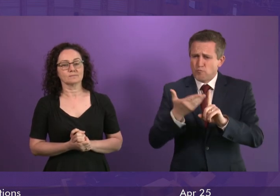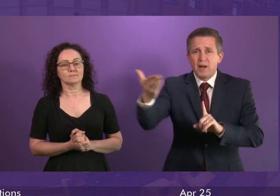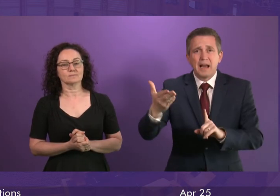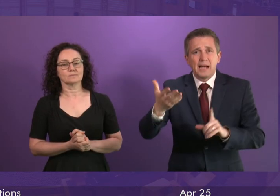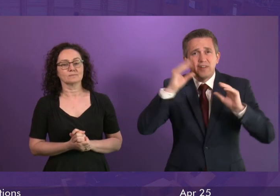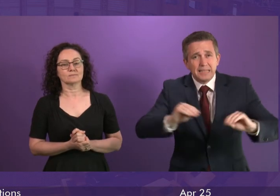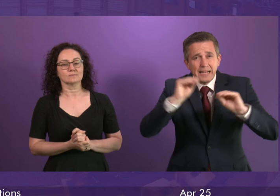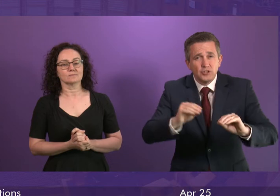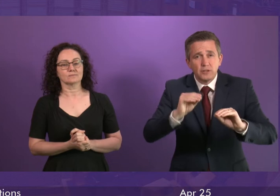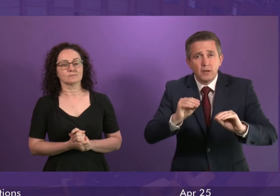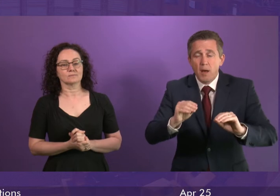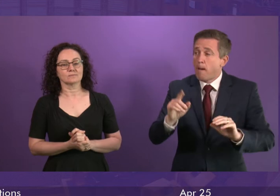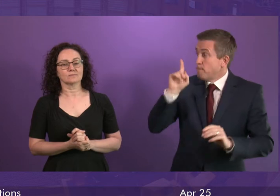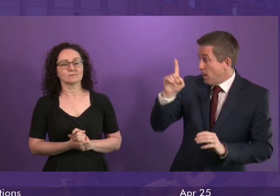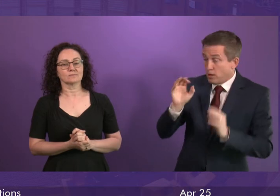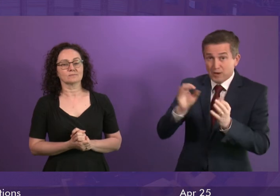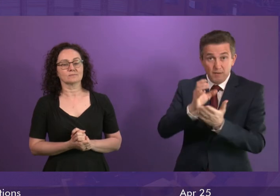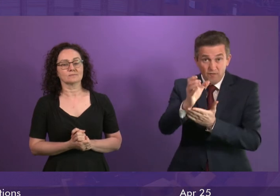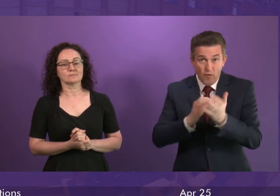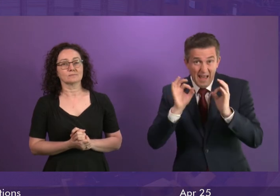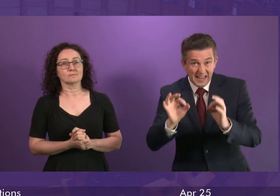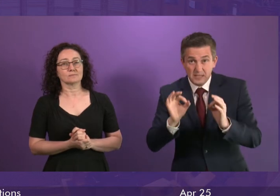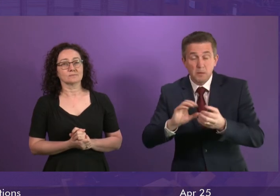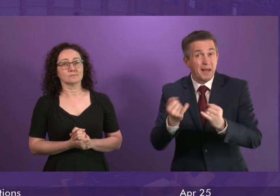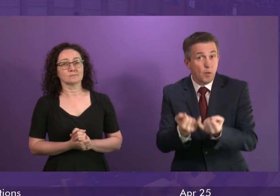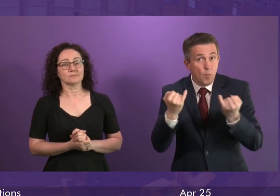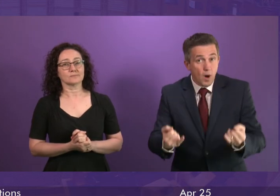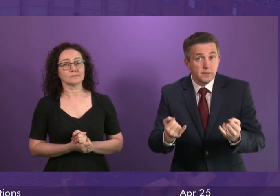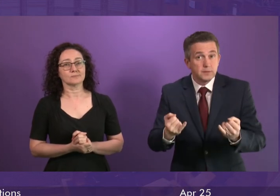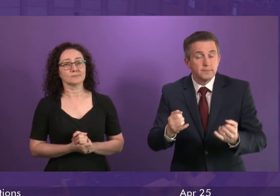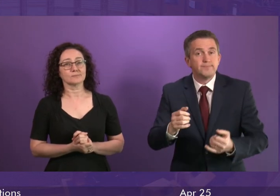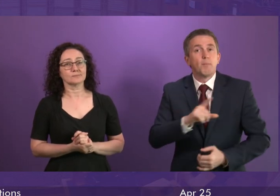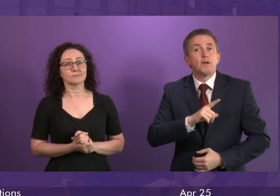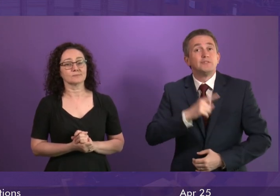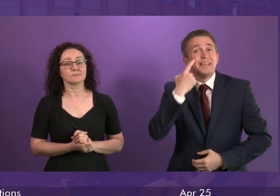for excellence is narrowing horizons. It gets worse. Yesterday, we learned that